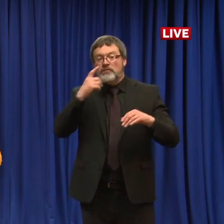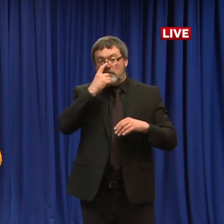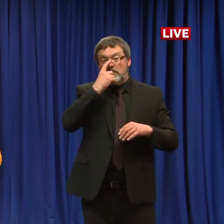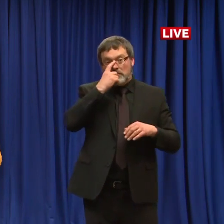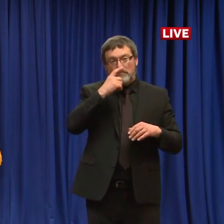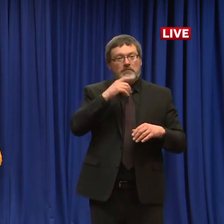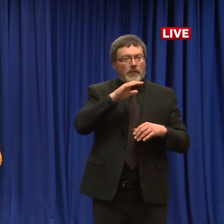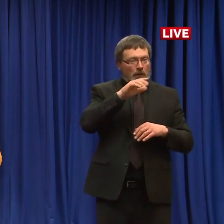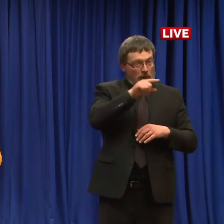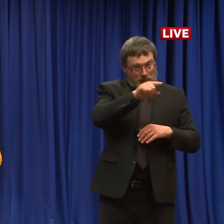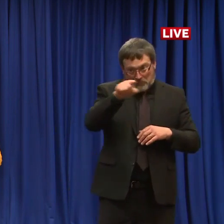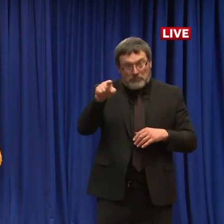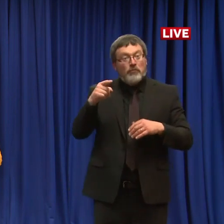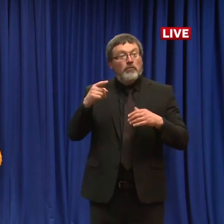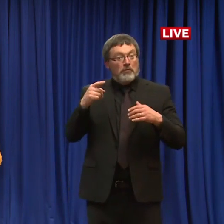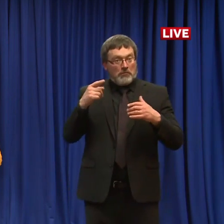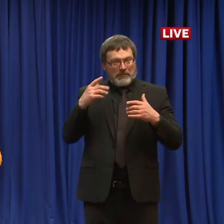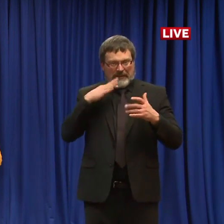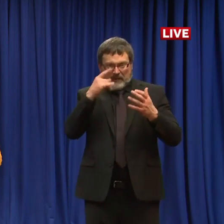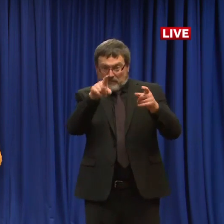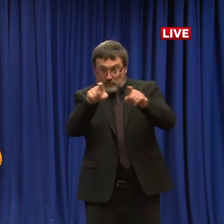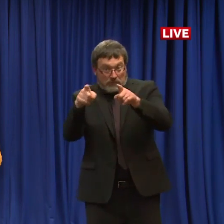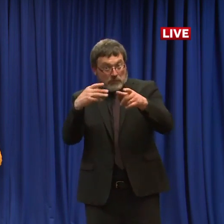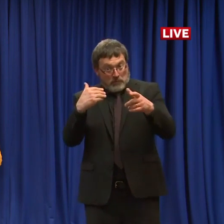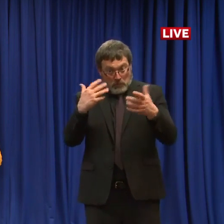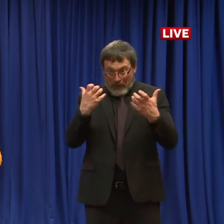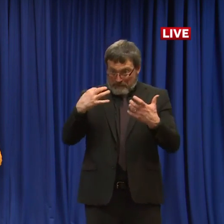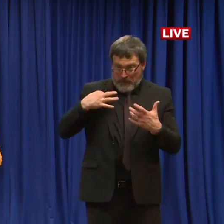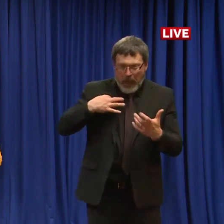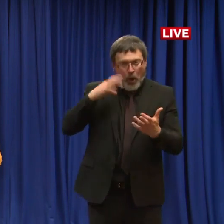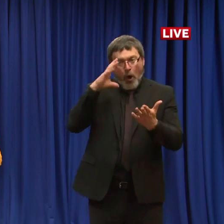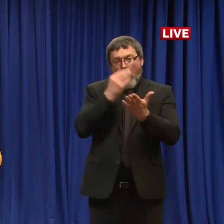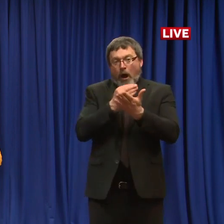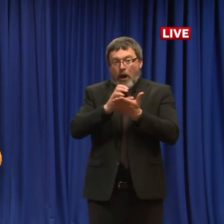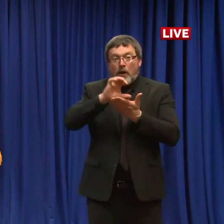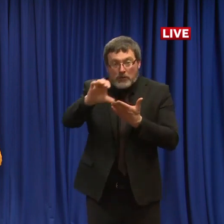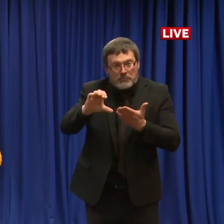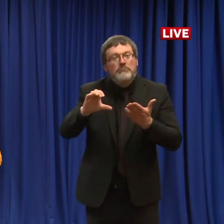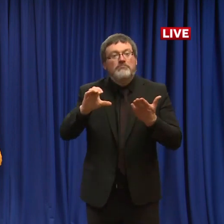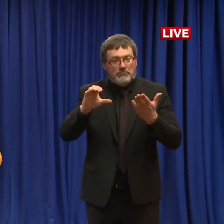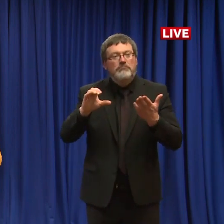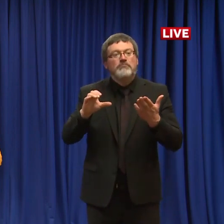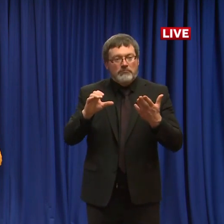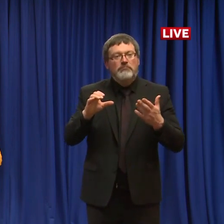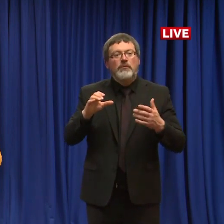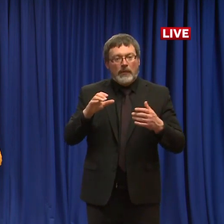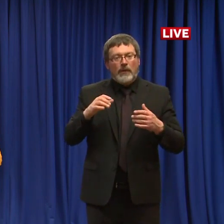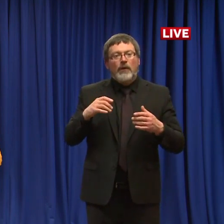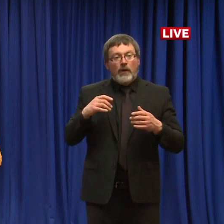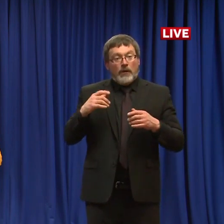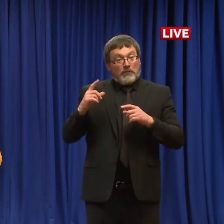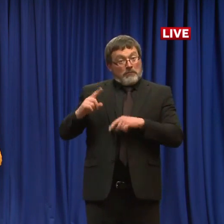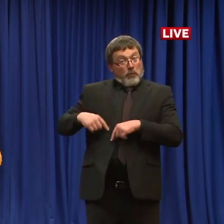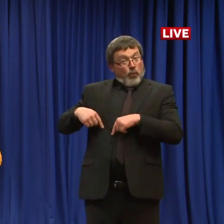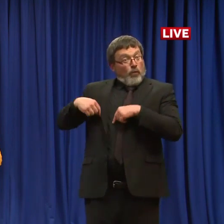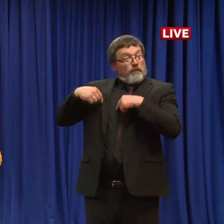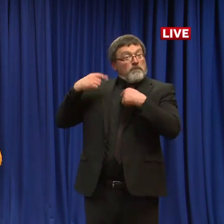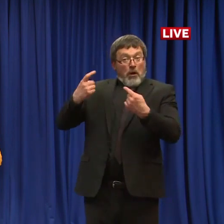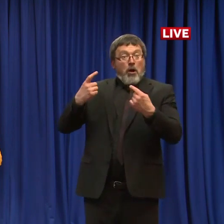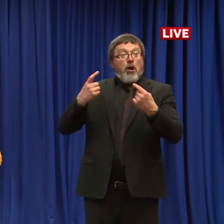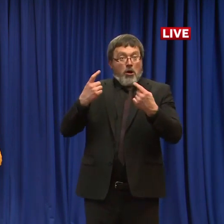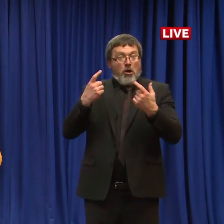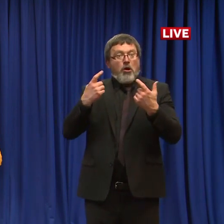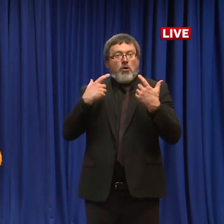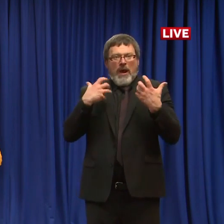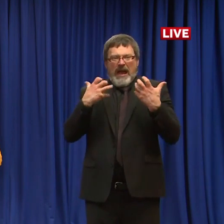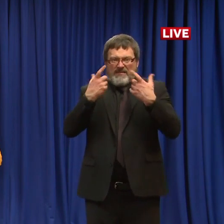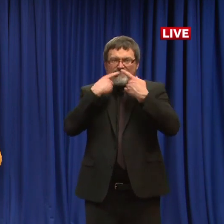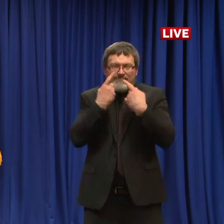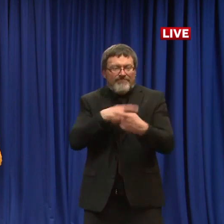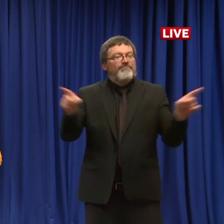WE KNOW IS A VERY WORTHWHILE CAUSE WE CALLED ON GRANITE STATERS WHO ARE ABLE TO GIVE OR DONATE TO AUTHORIZED COVID RELIEF FUNDS AND SINCE LAUNCHING THOSE EFFORTS.